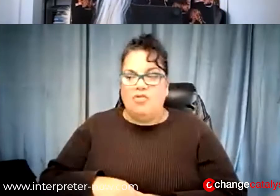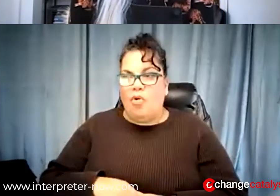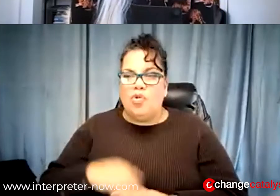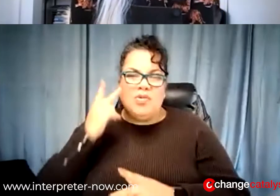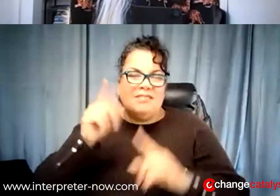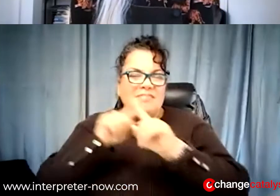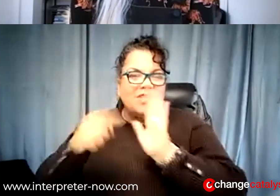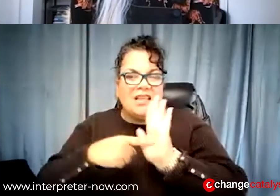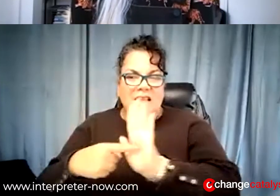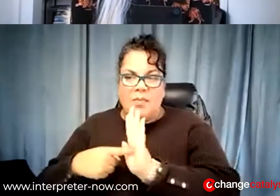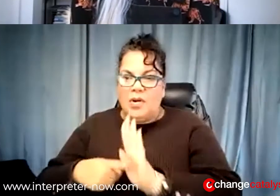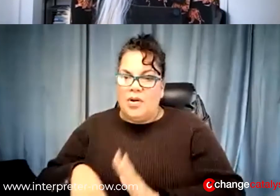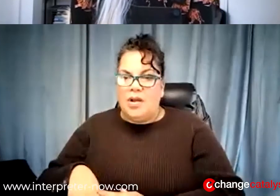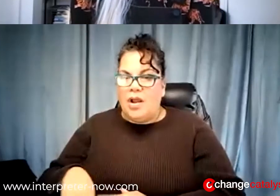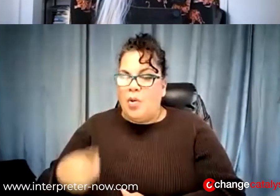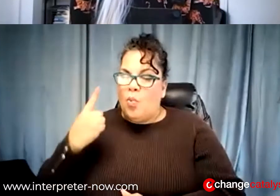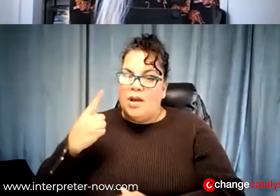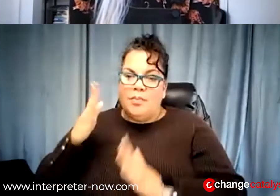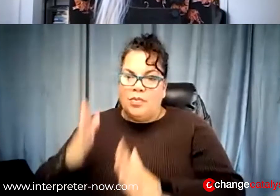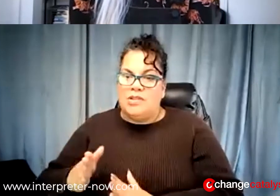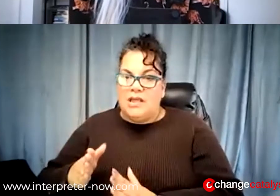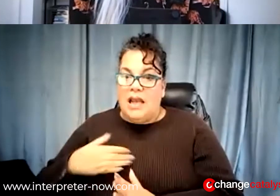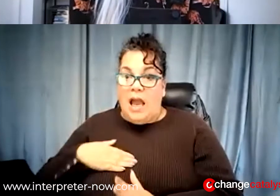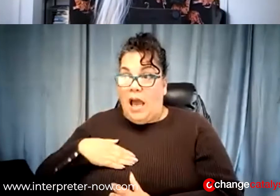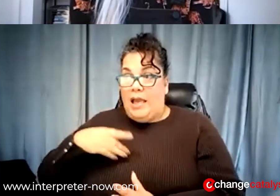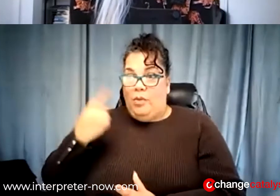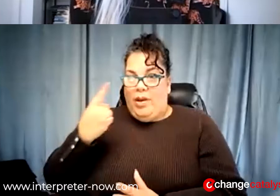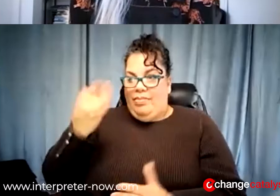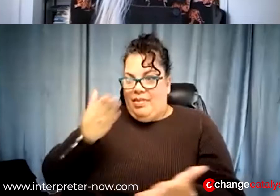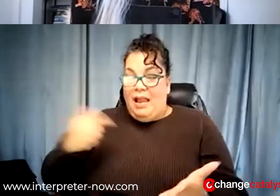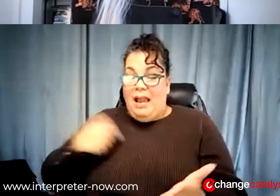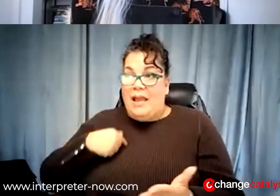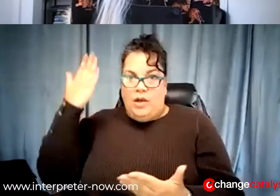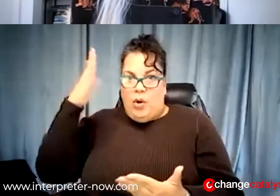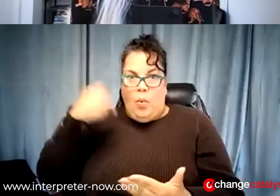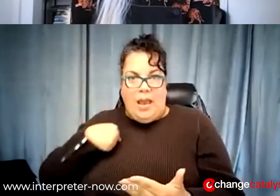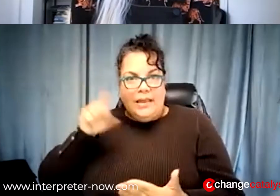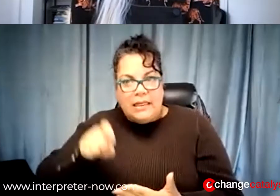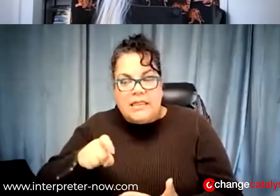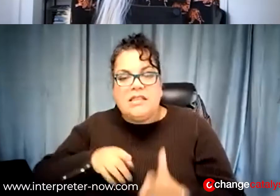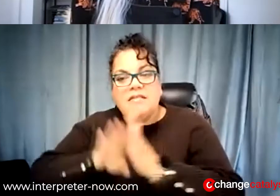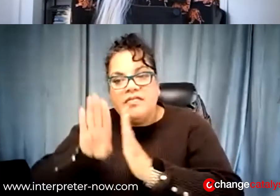One help beacon I love, and I personally didn't know I needed to learn from, was about building